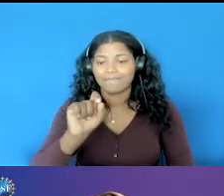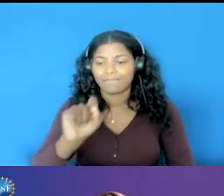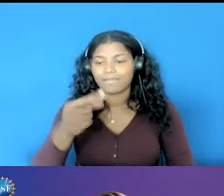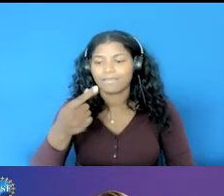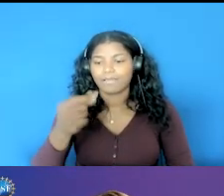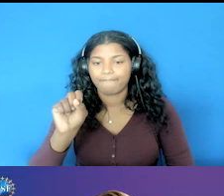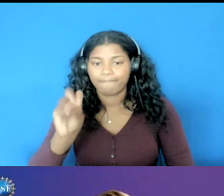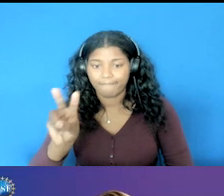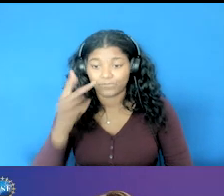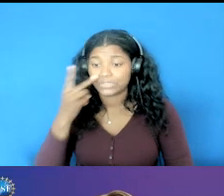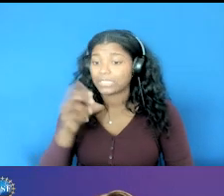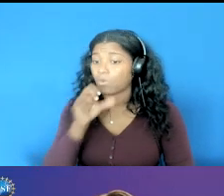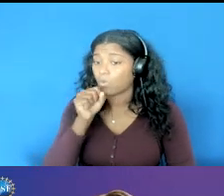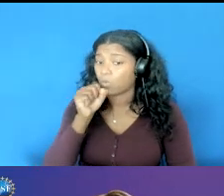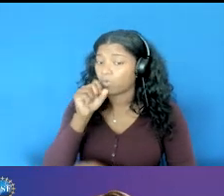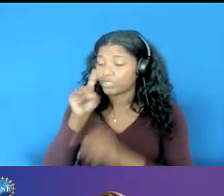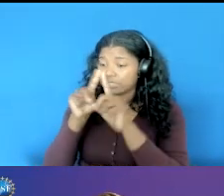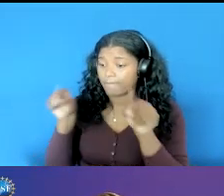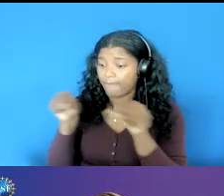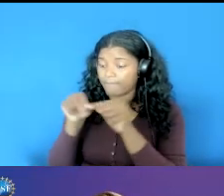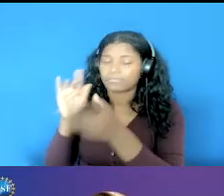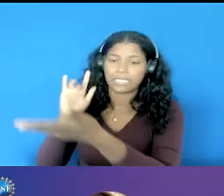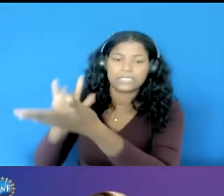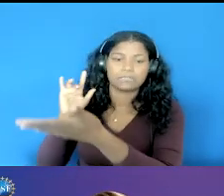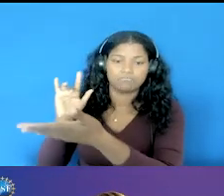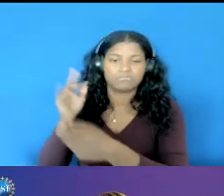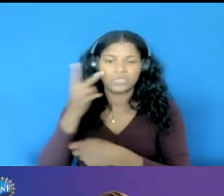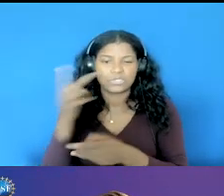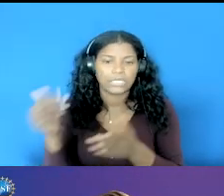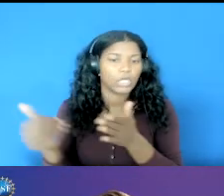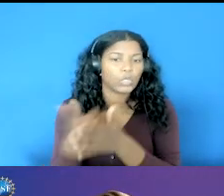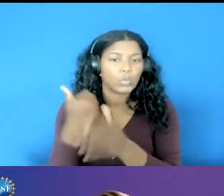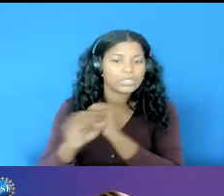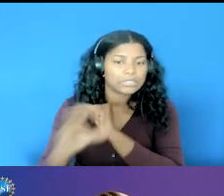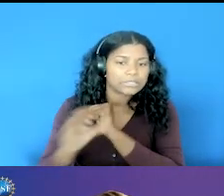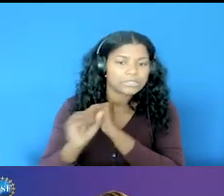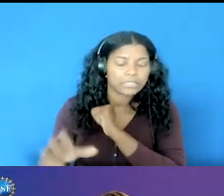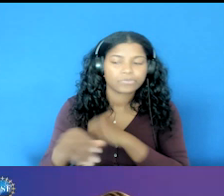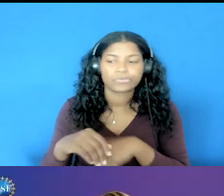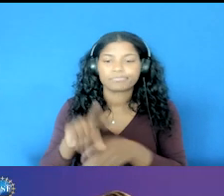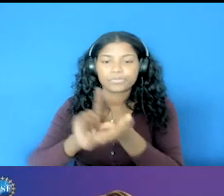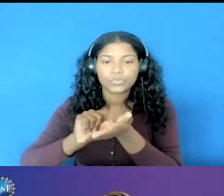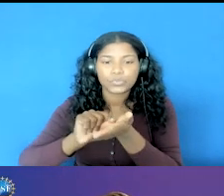This is going to get you information on new solicitations, BIOs quarterly newsletter and much more.